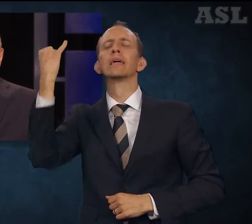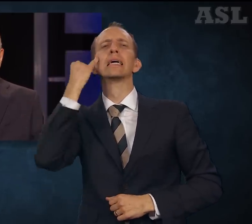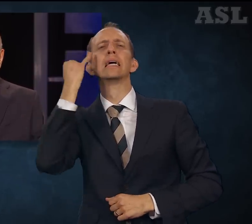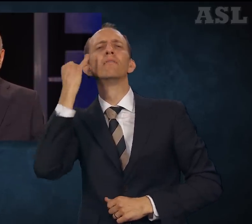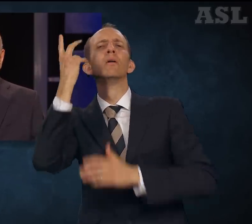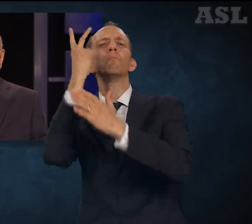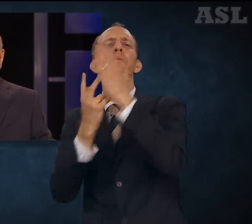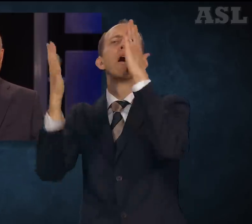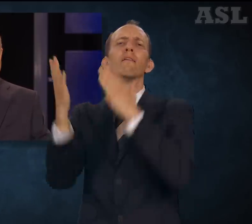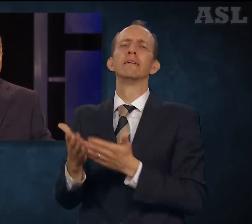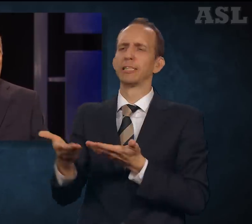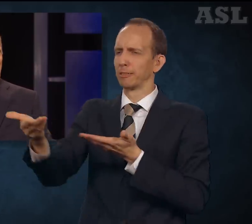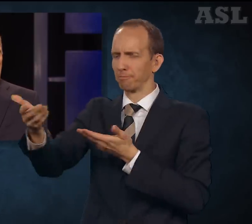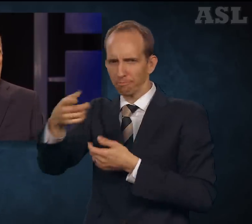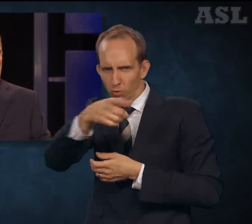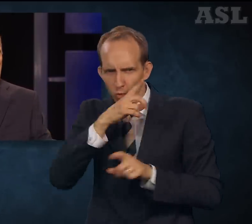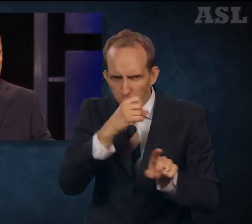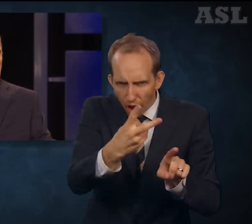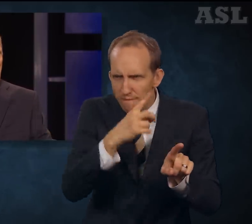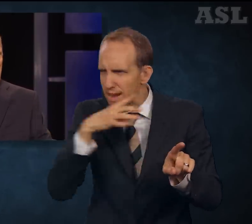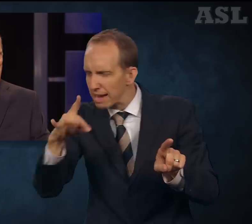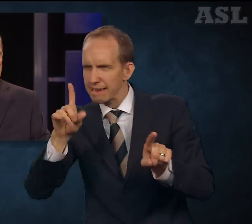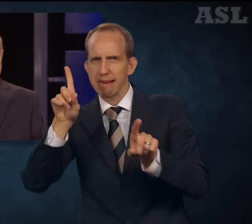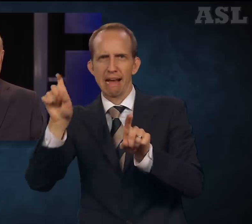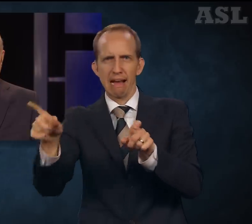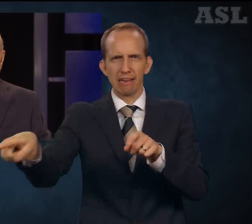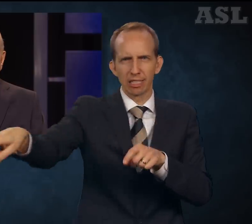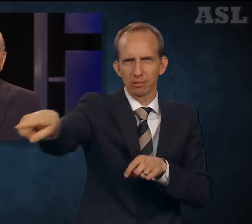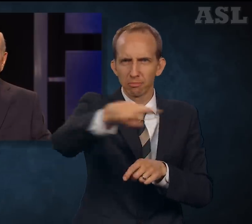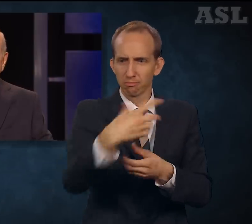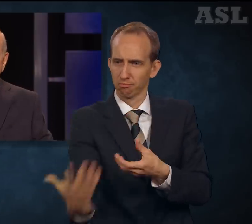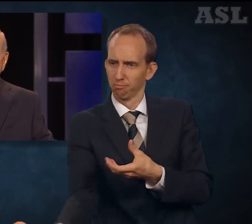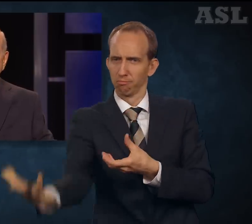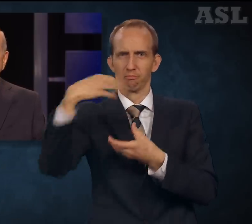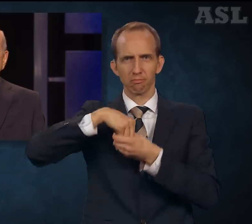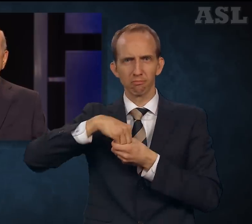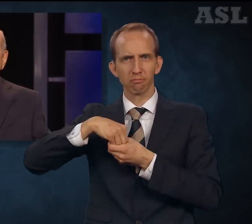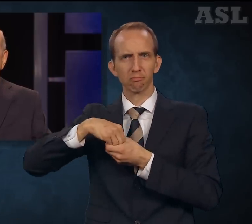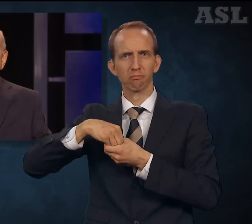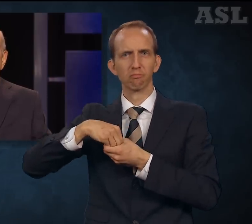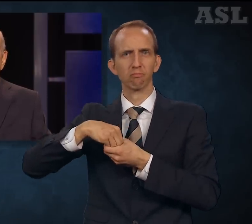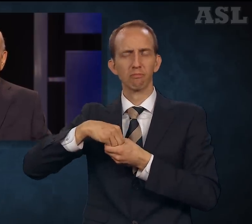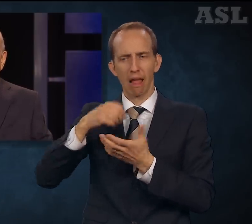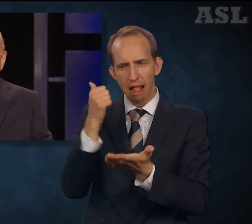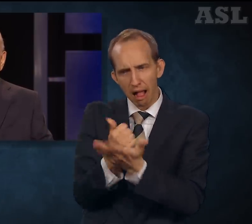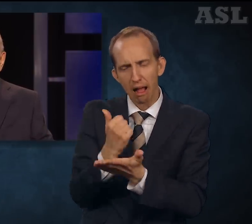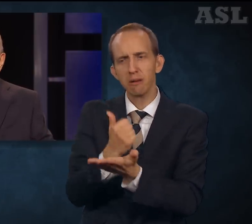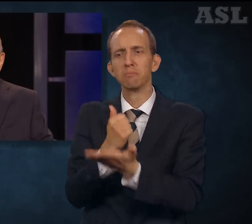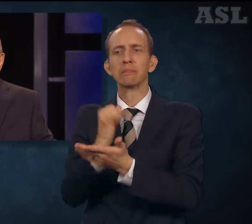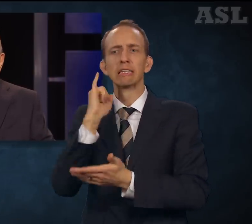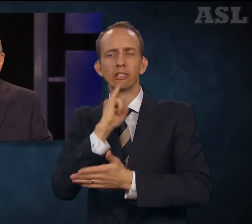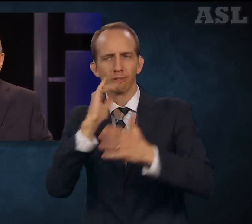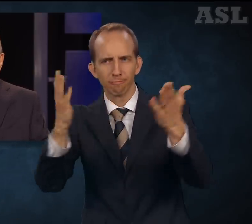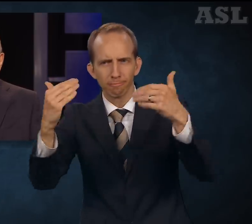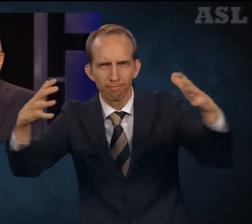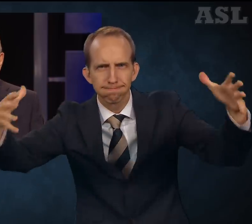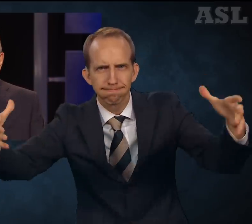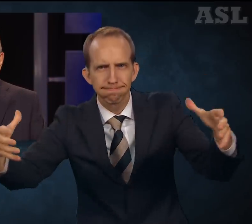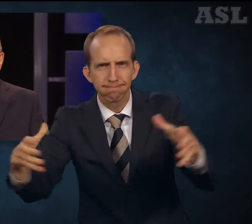WE ASKED, "IF THE PROPHET